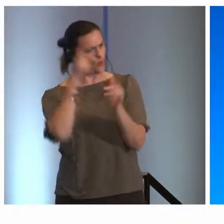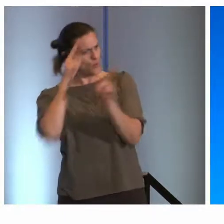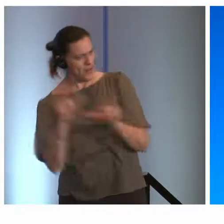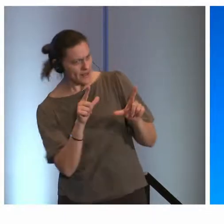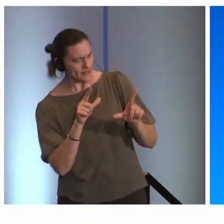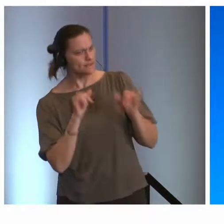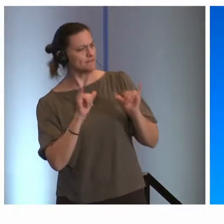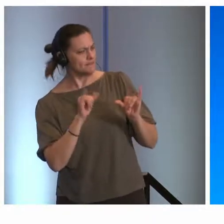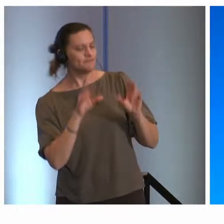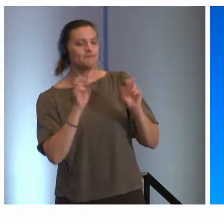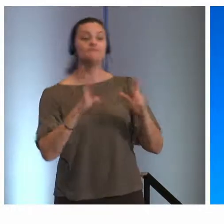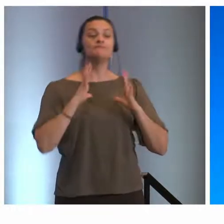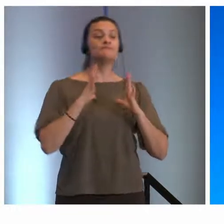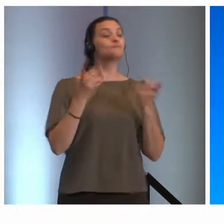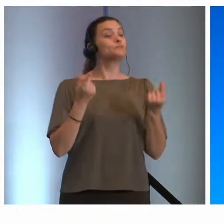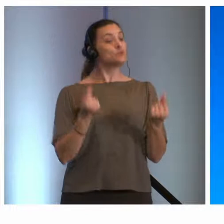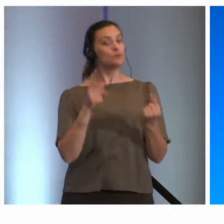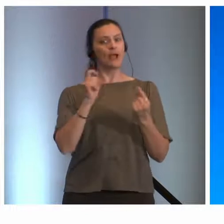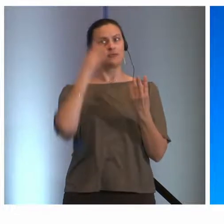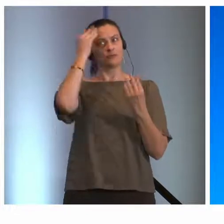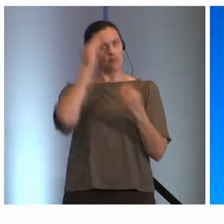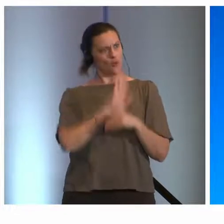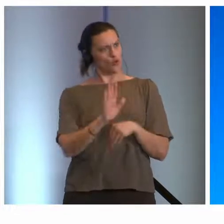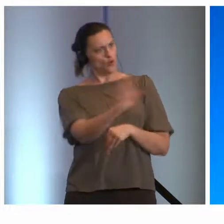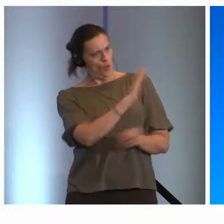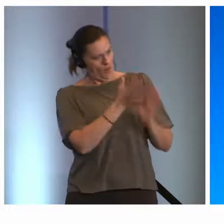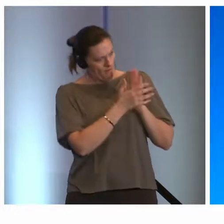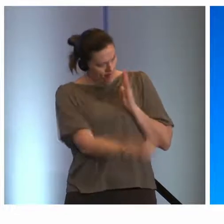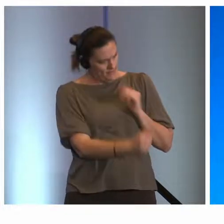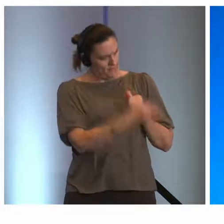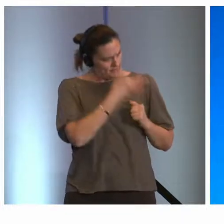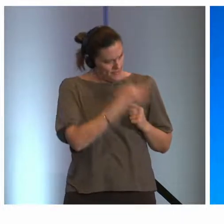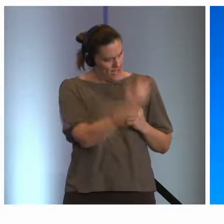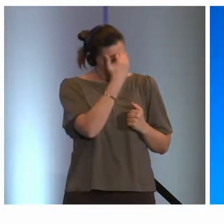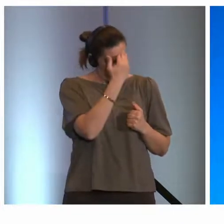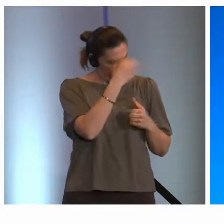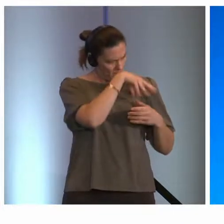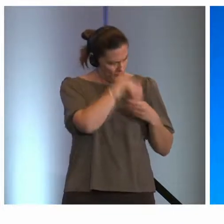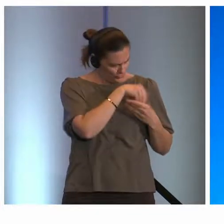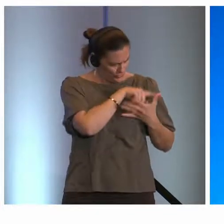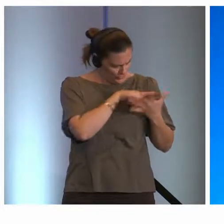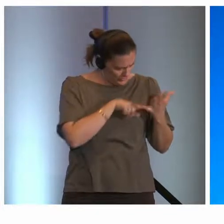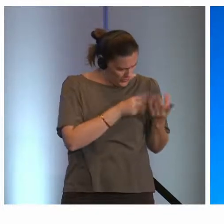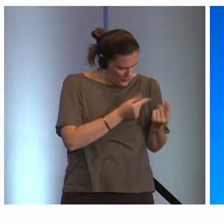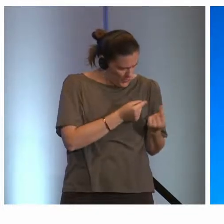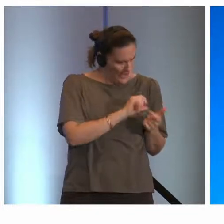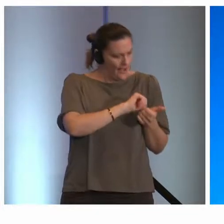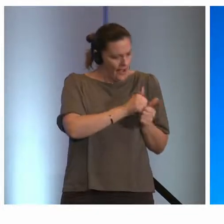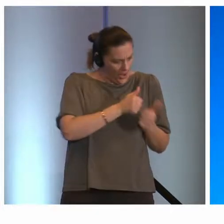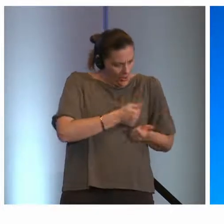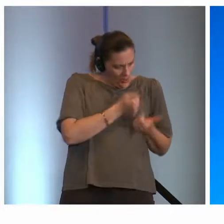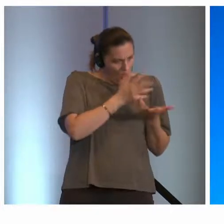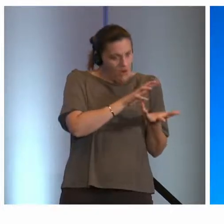whole new lens or you're going to miss the boat. Let's go do some overview on what that takes from the